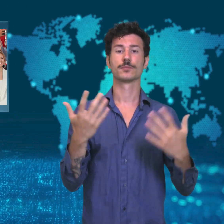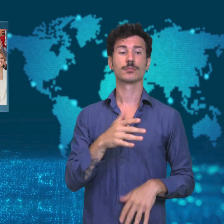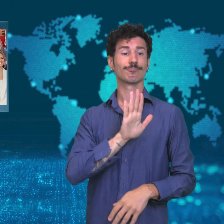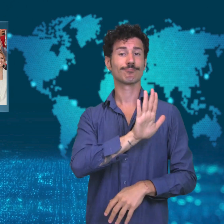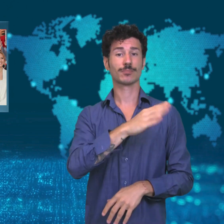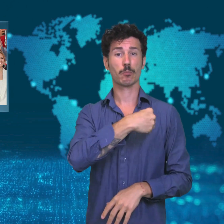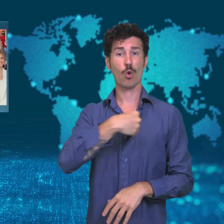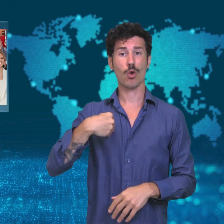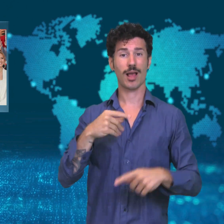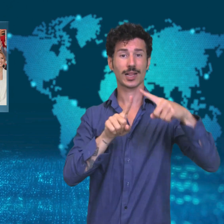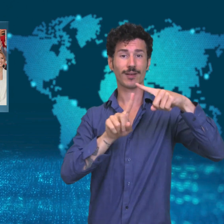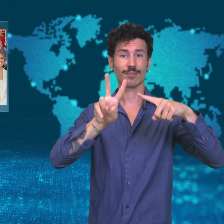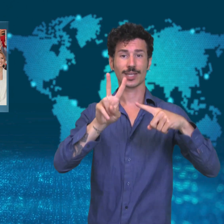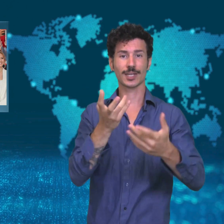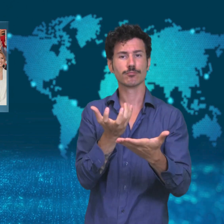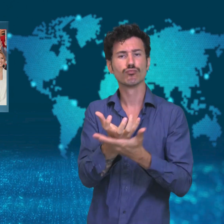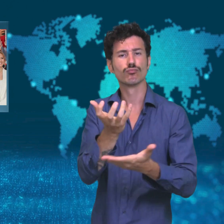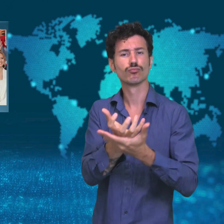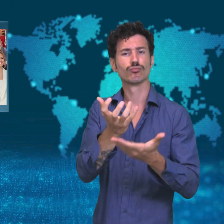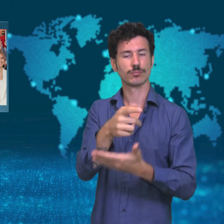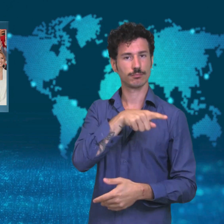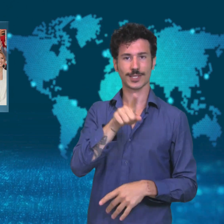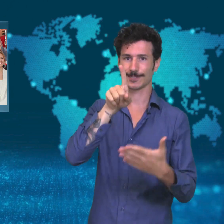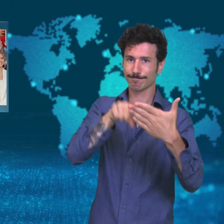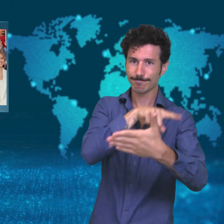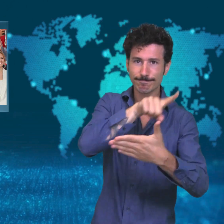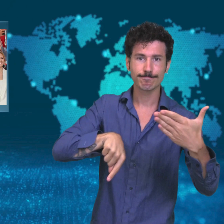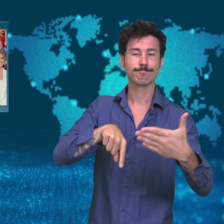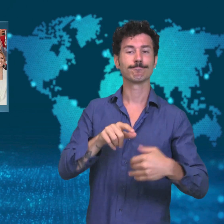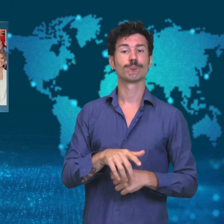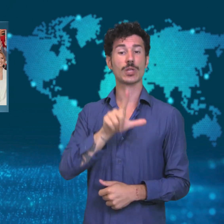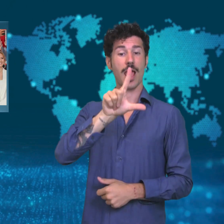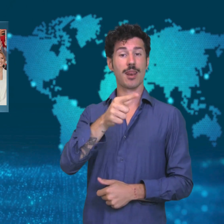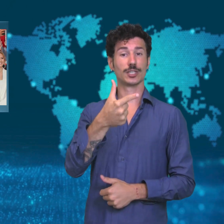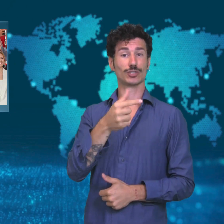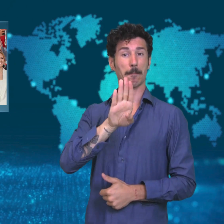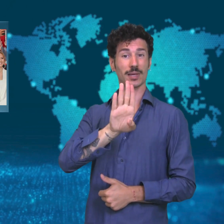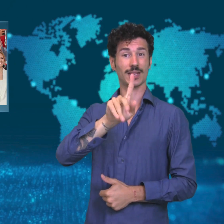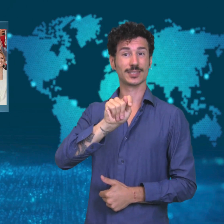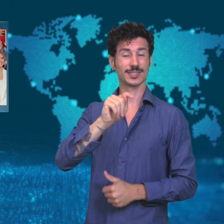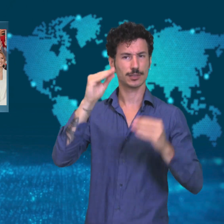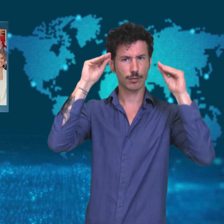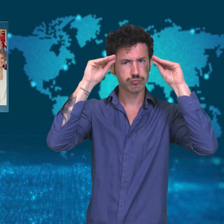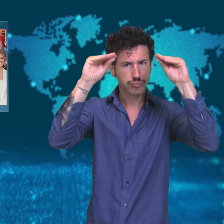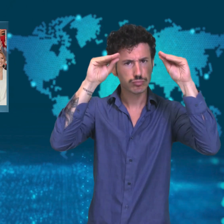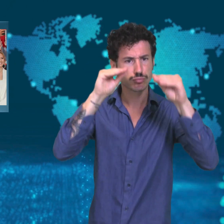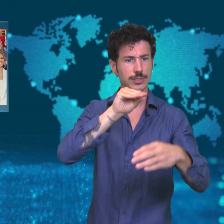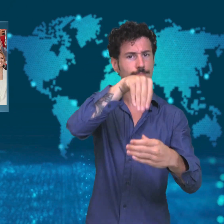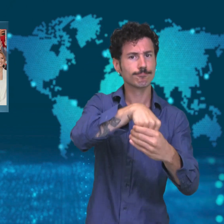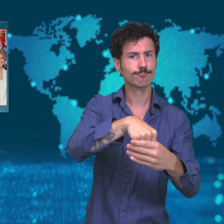more tolerant Poland, abolish the state news channel,